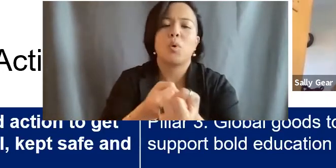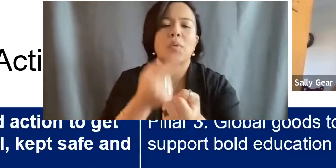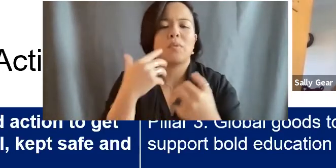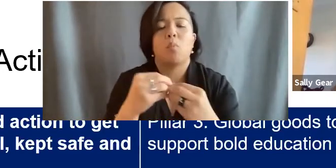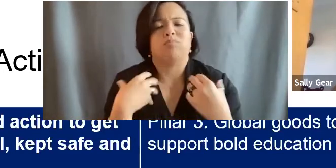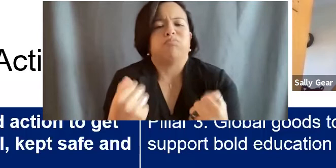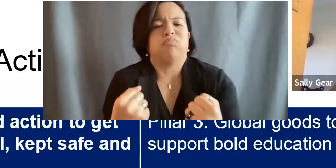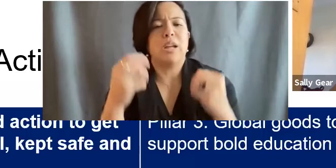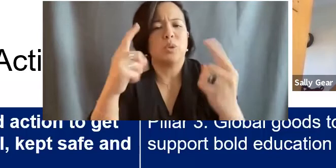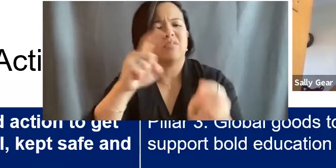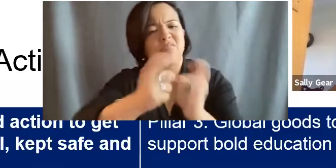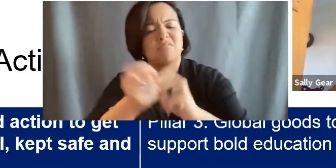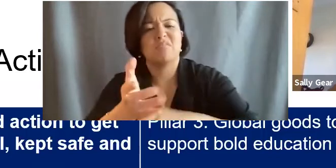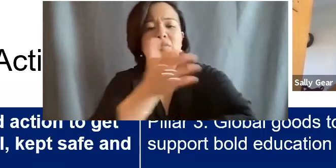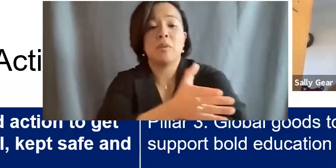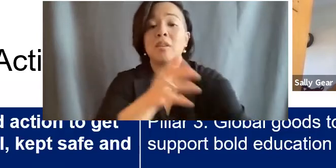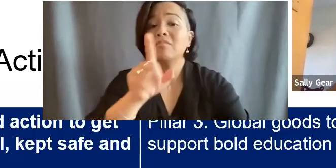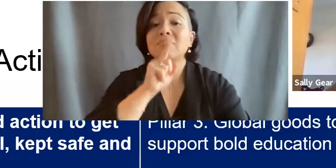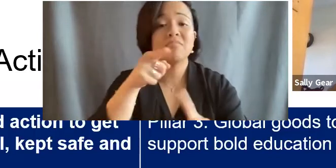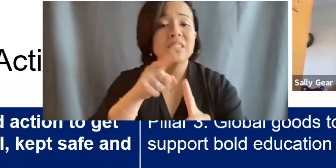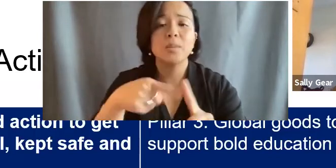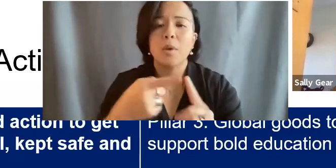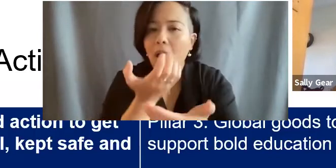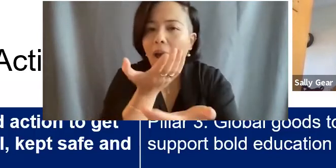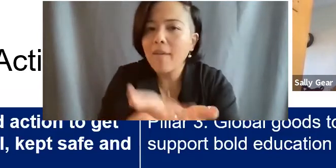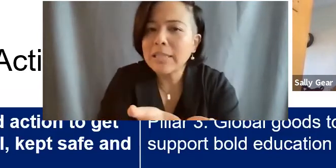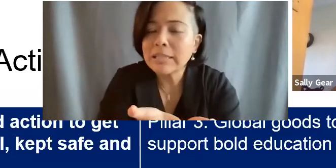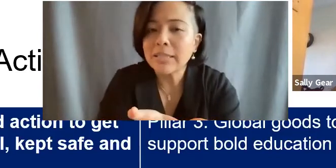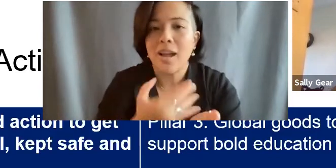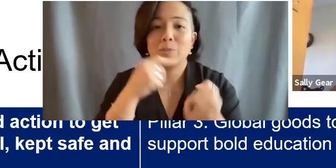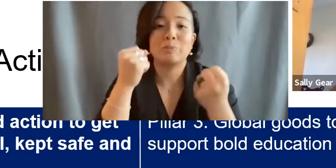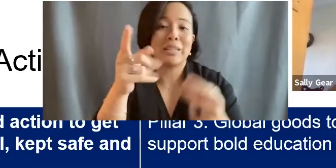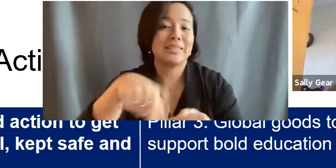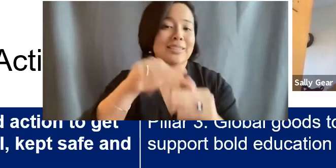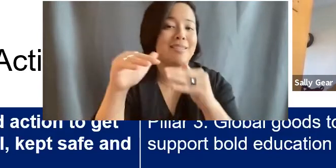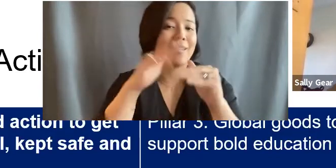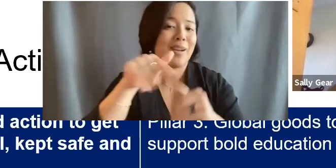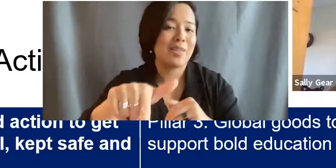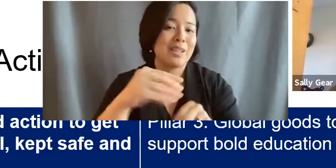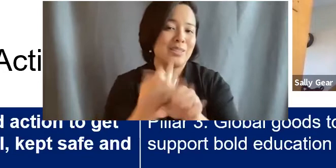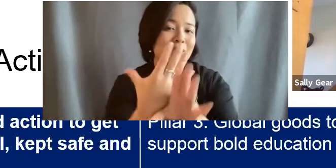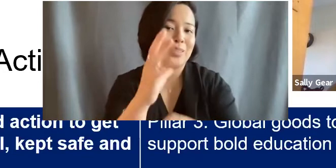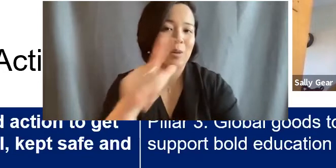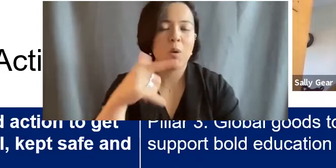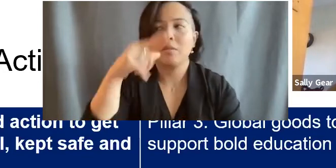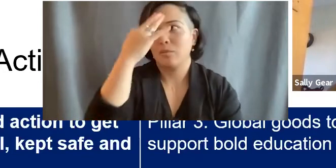of the work that we've done in investing in